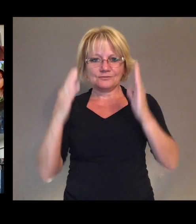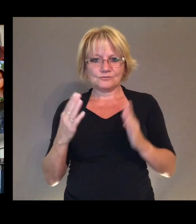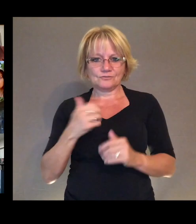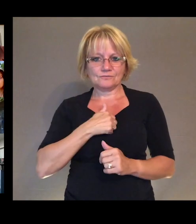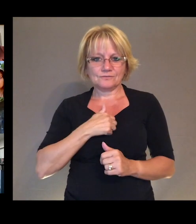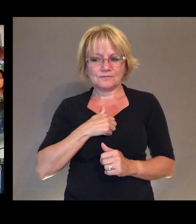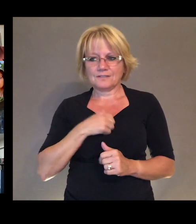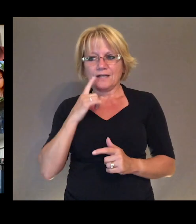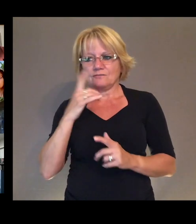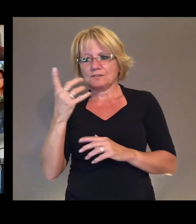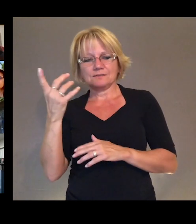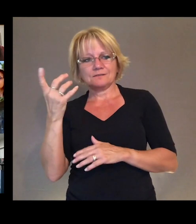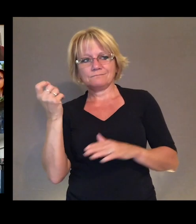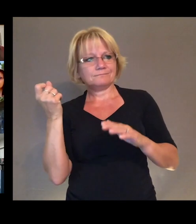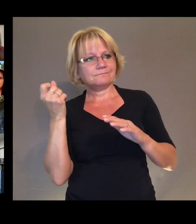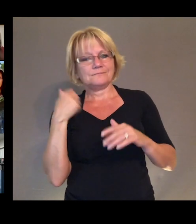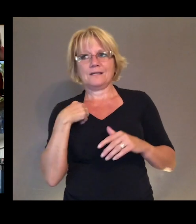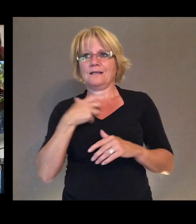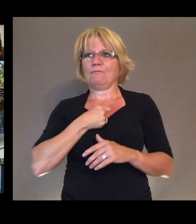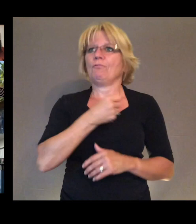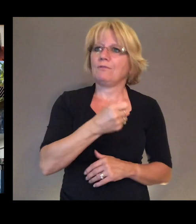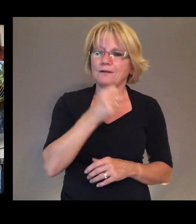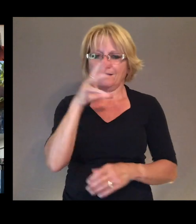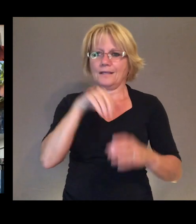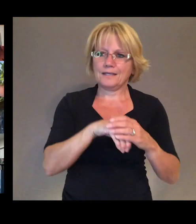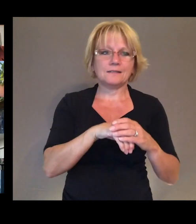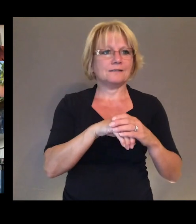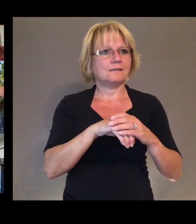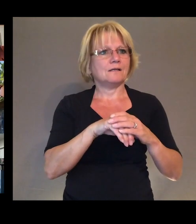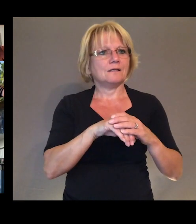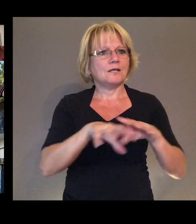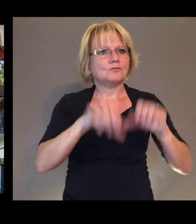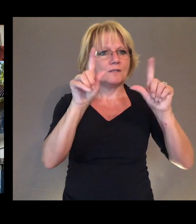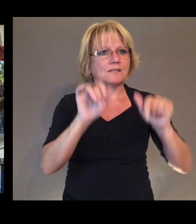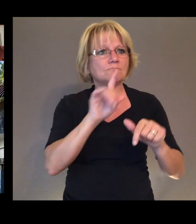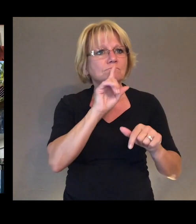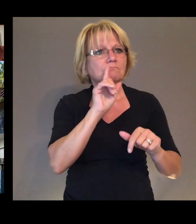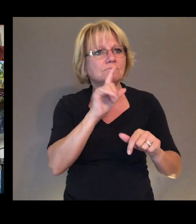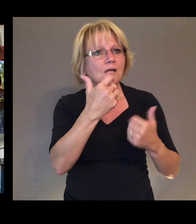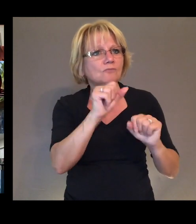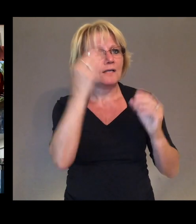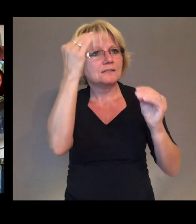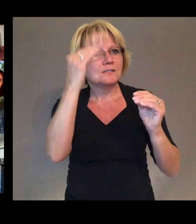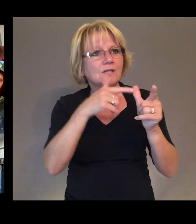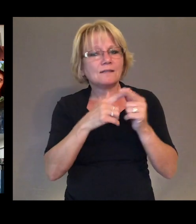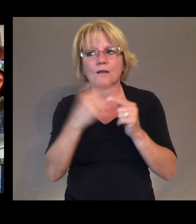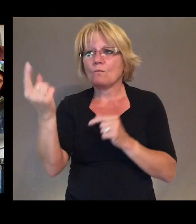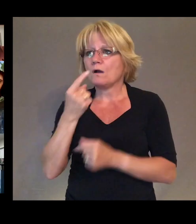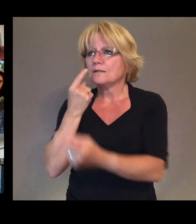in a sense that I took the test and said, okay, sure, I'll try it. And Oh really? We have a couple of students, great. And then before you know it, my program started to grow and grow and grow,